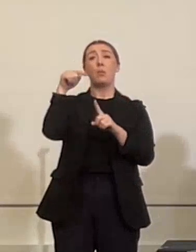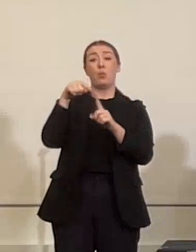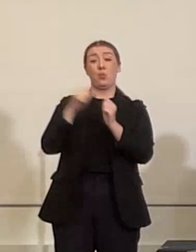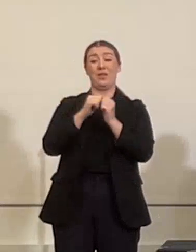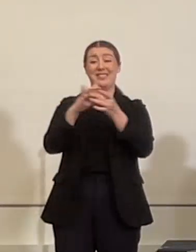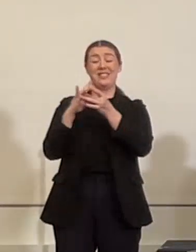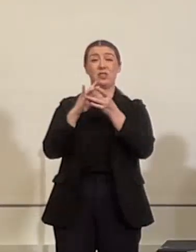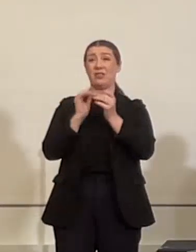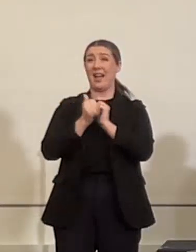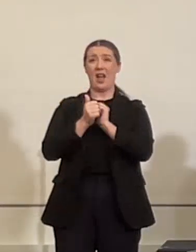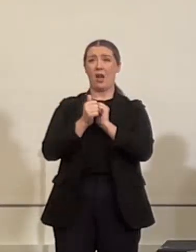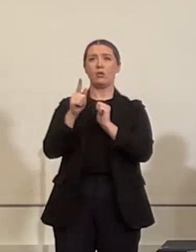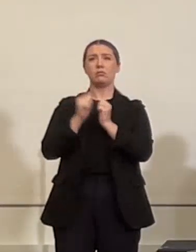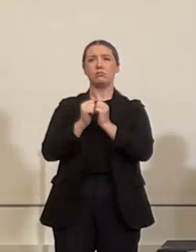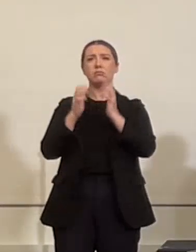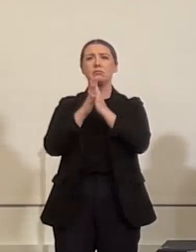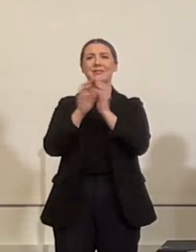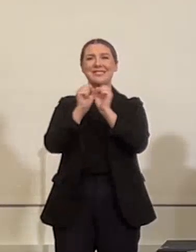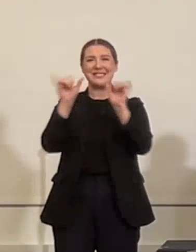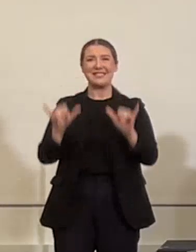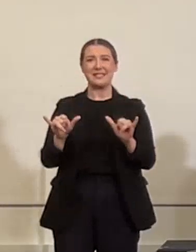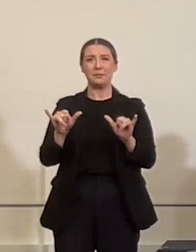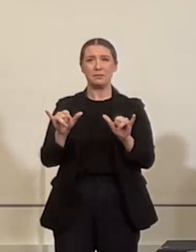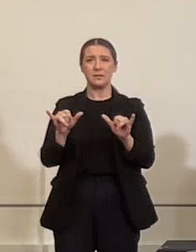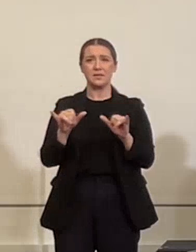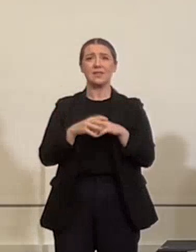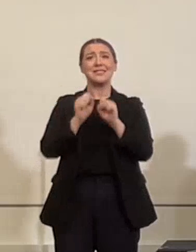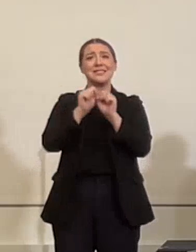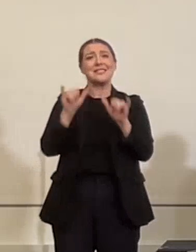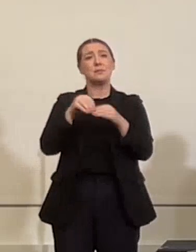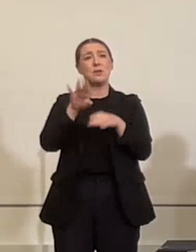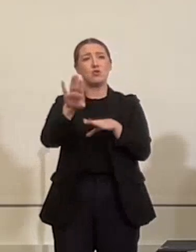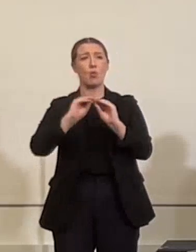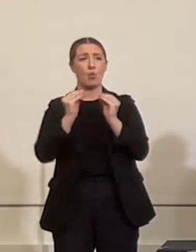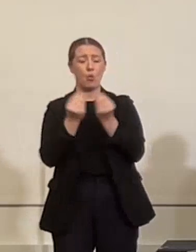You know, the incentive systems in the in your organization to